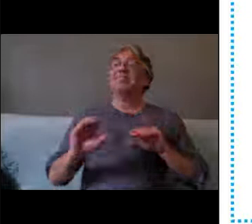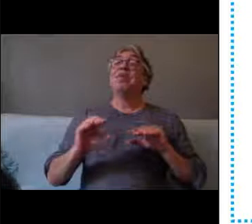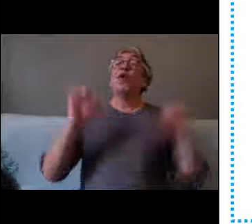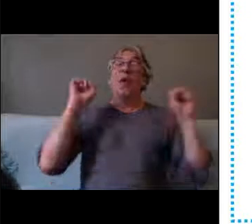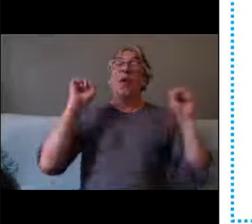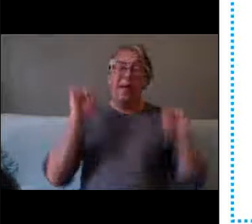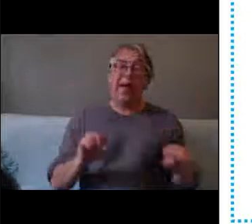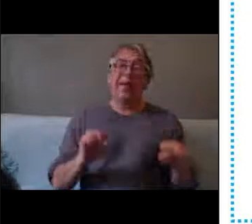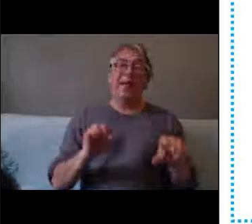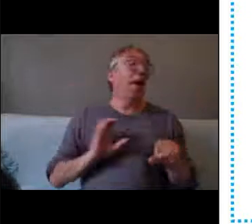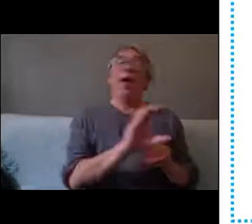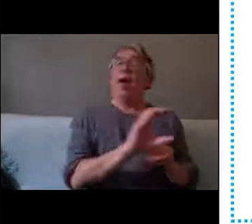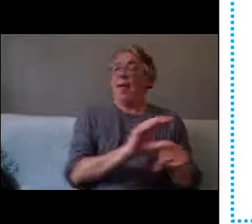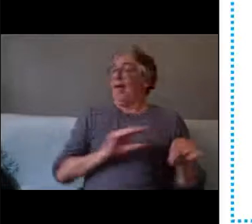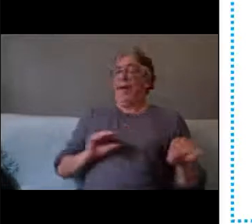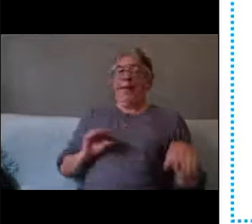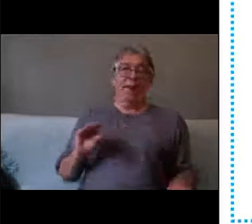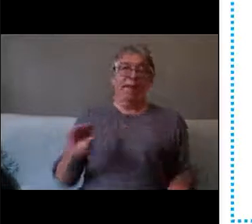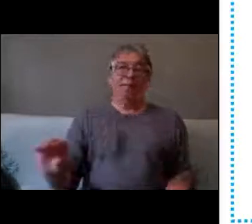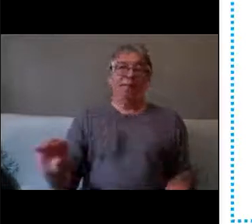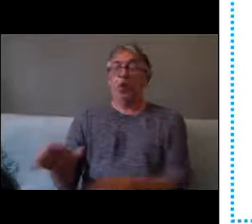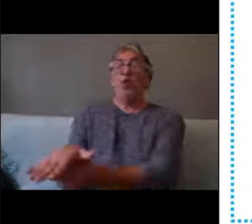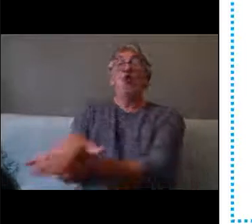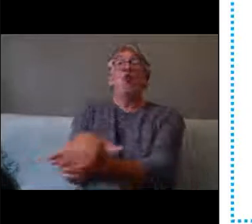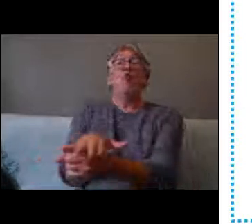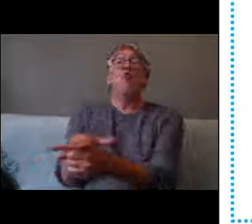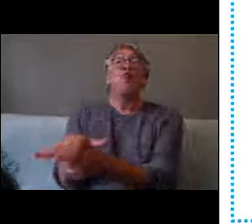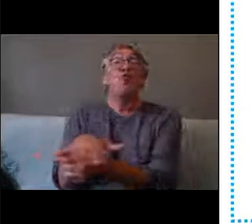Local field staff now take on a greater oversight